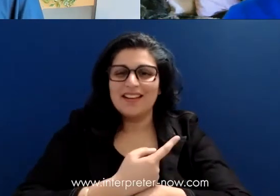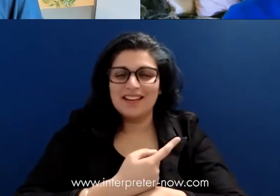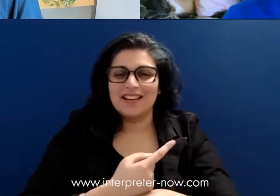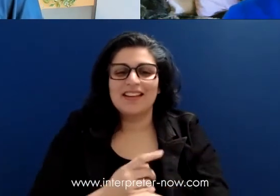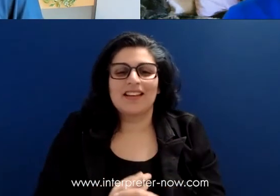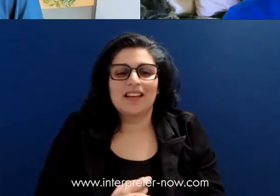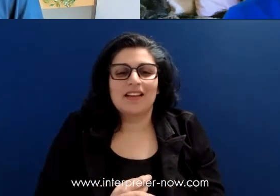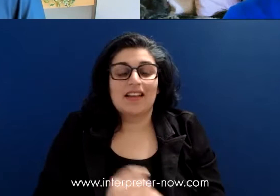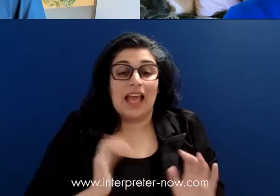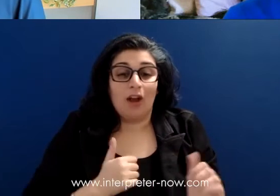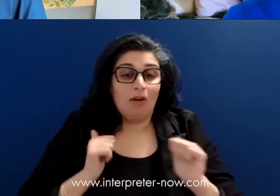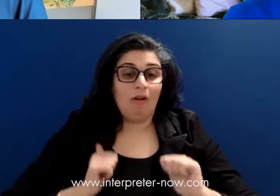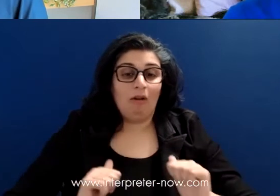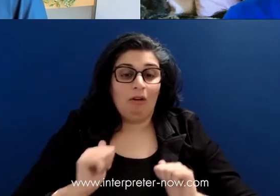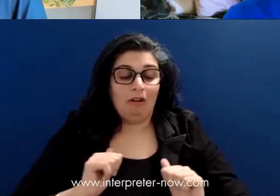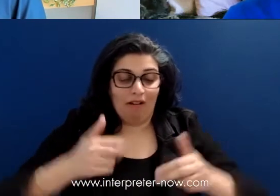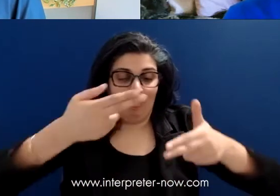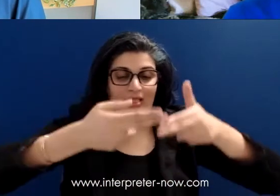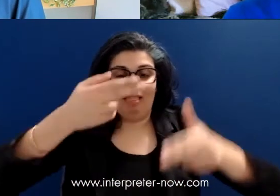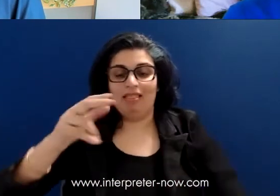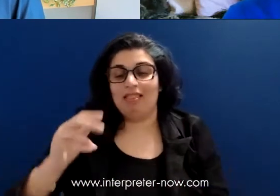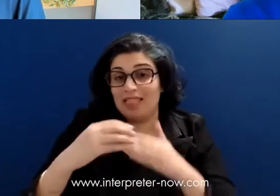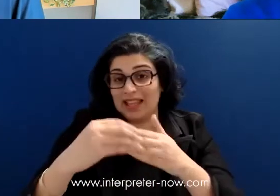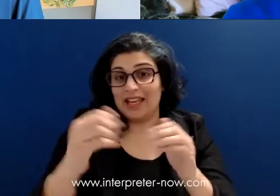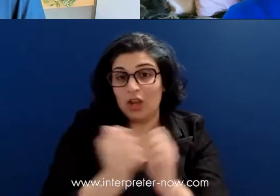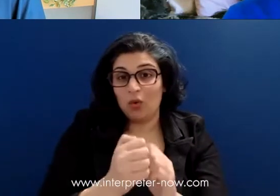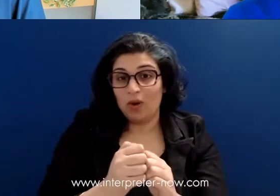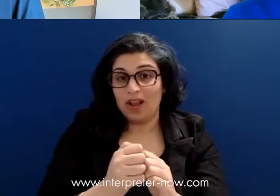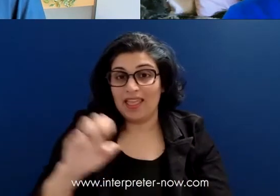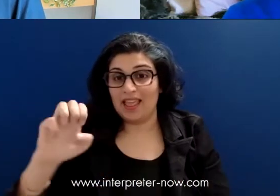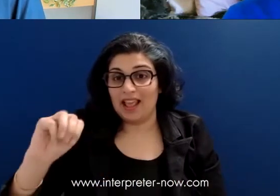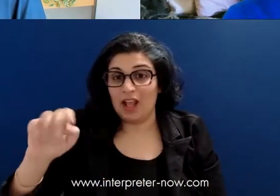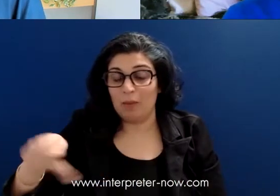While our show is titled "Leading With Empathy & Allyship," we often focus a lot of our topics